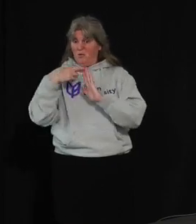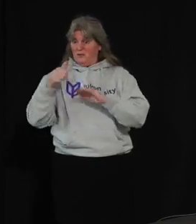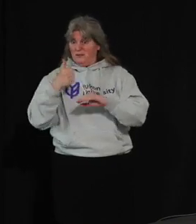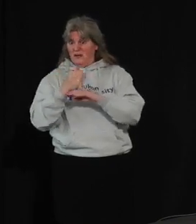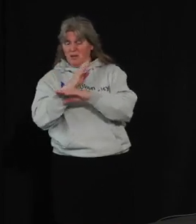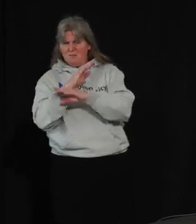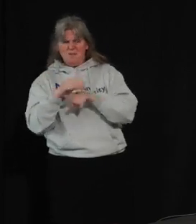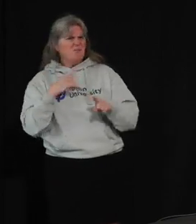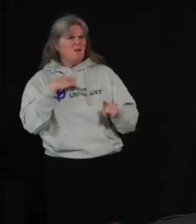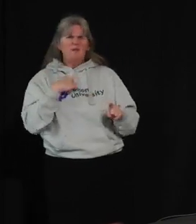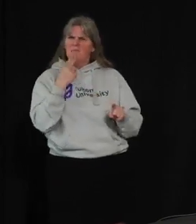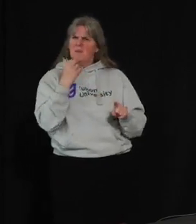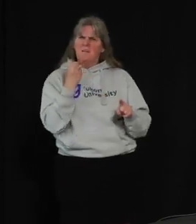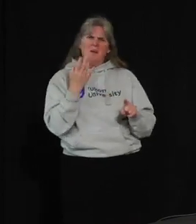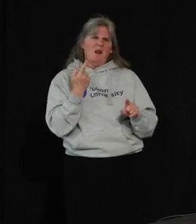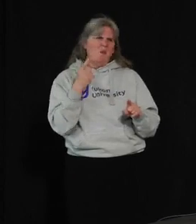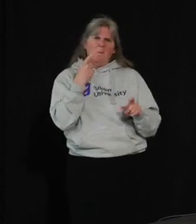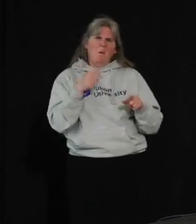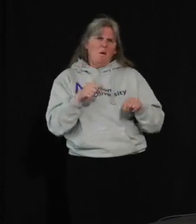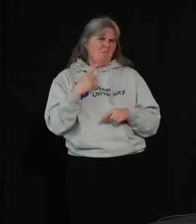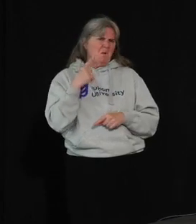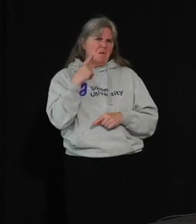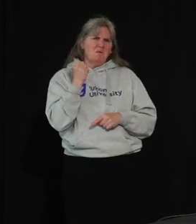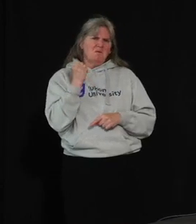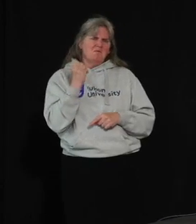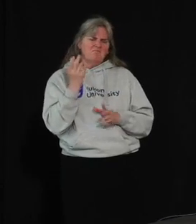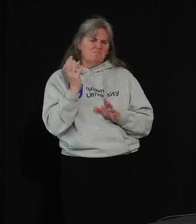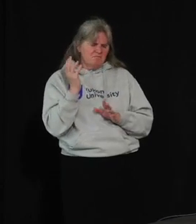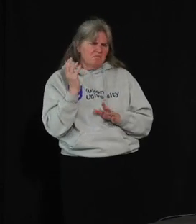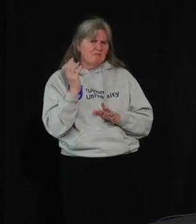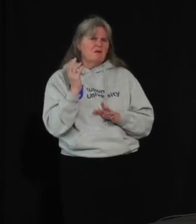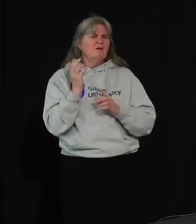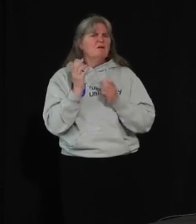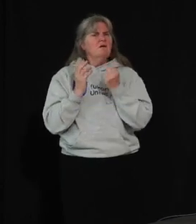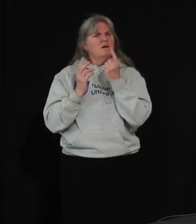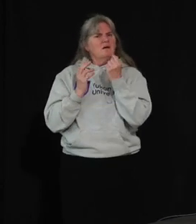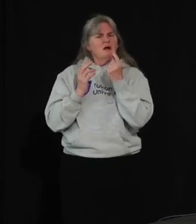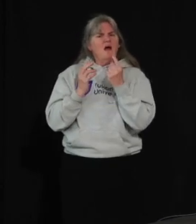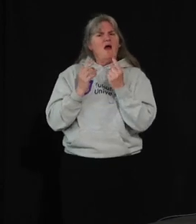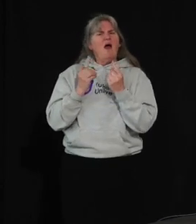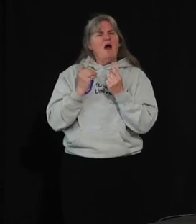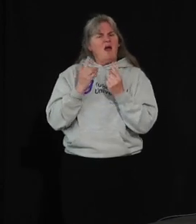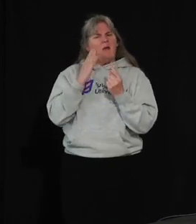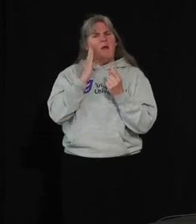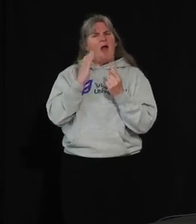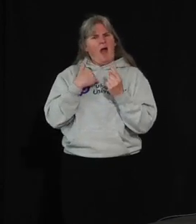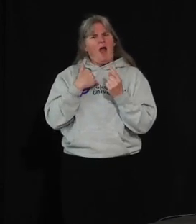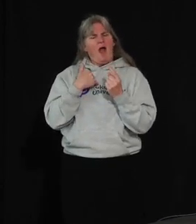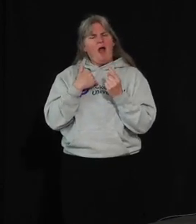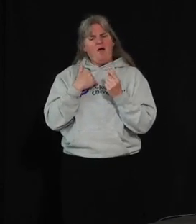and like any, you know, I think there are existing means in most